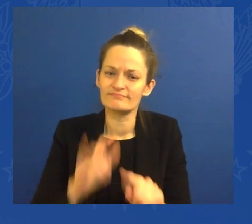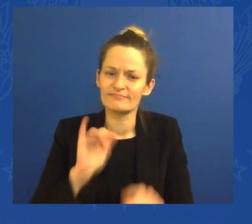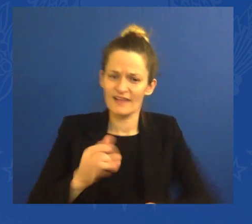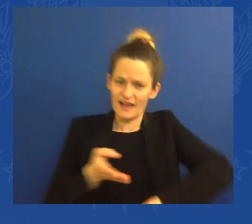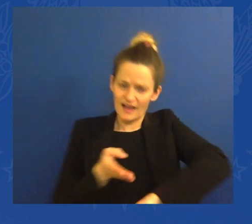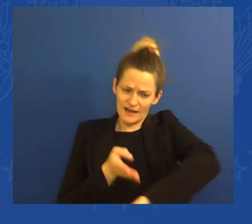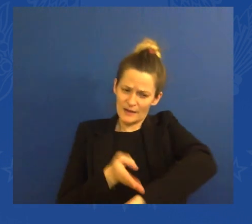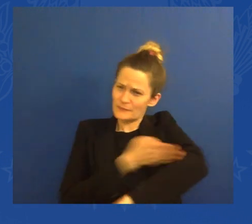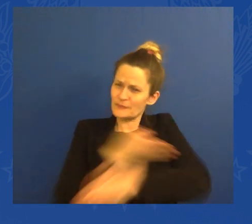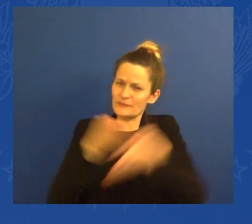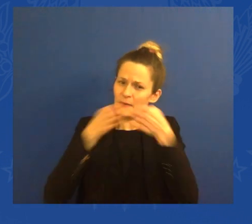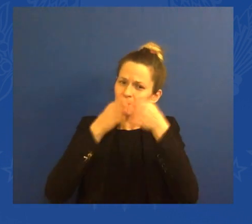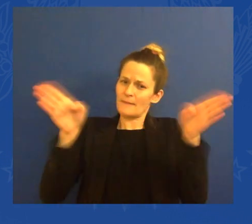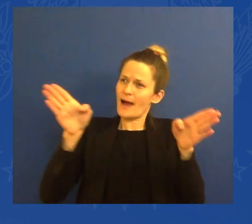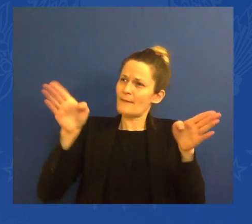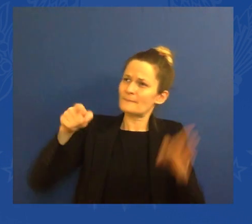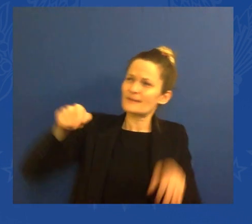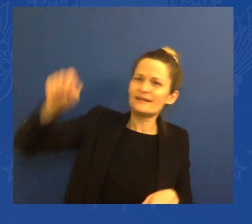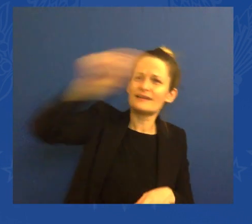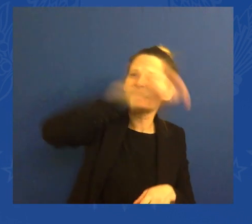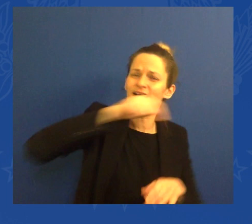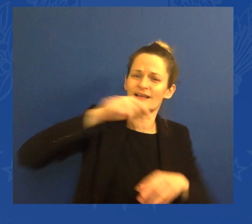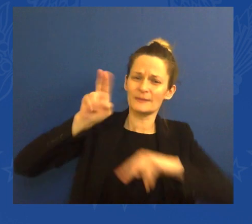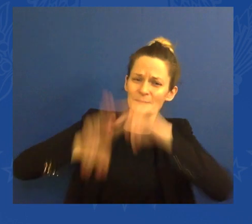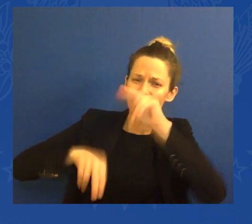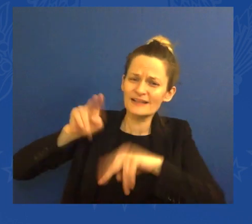will provide stable careers for the next generation